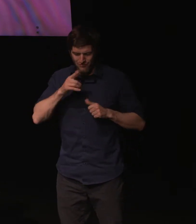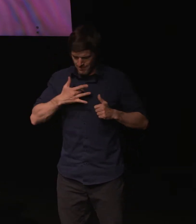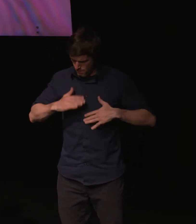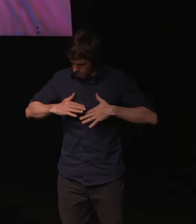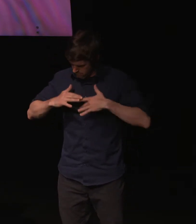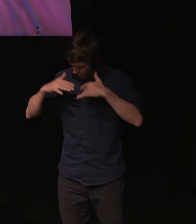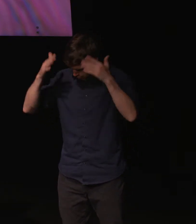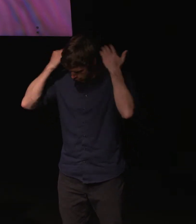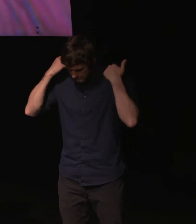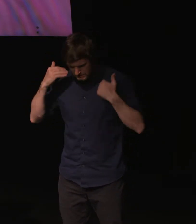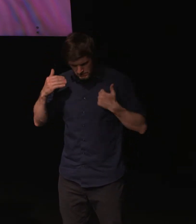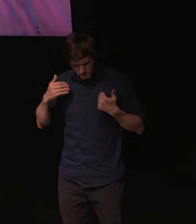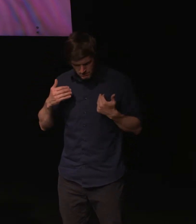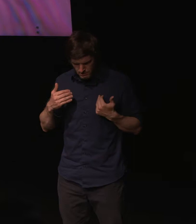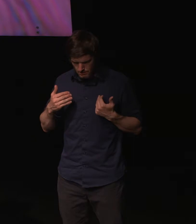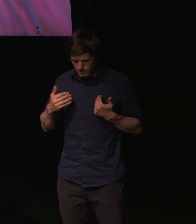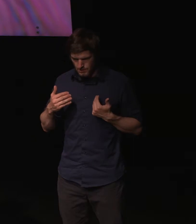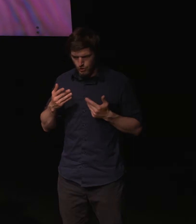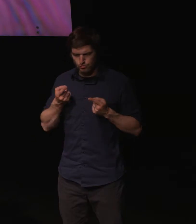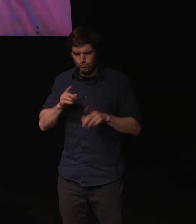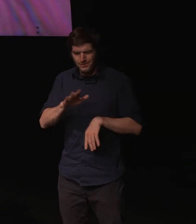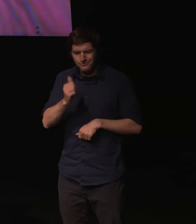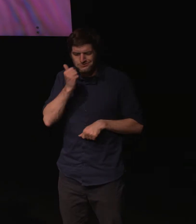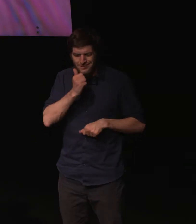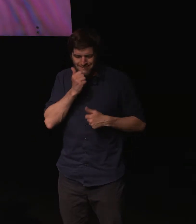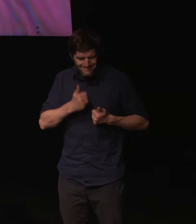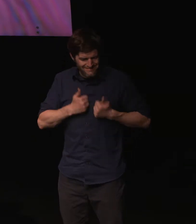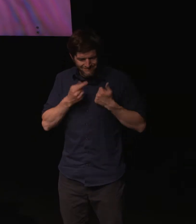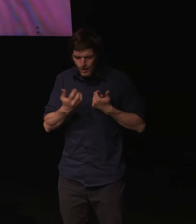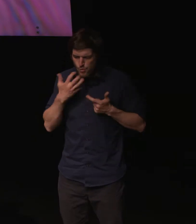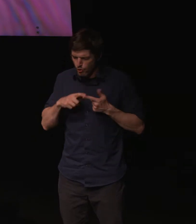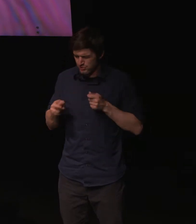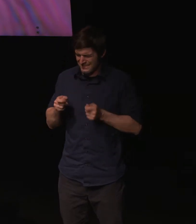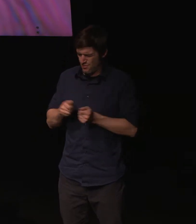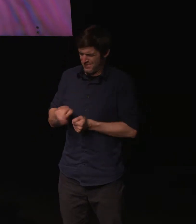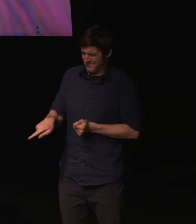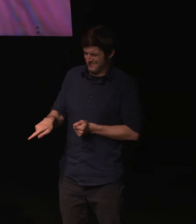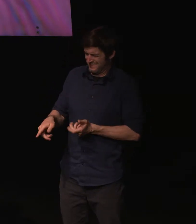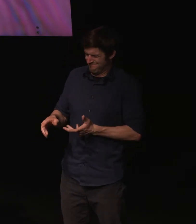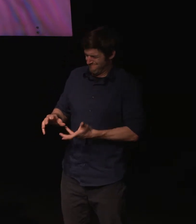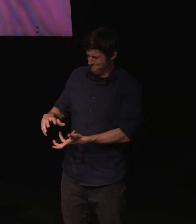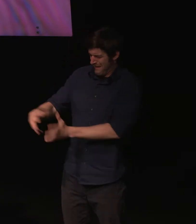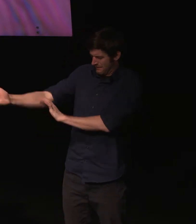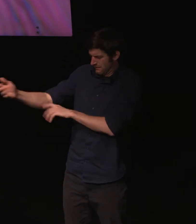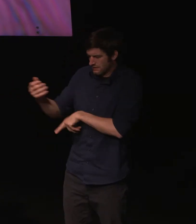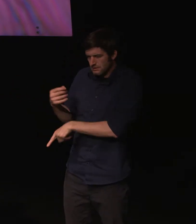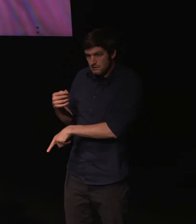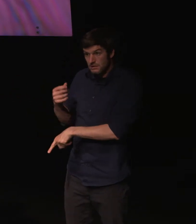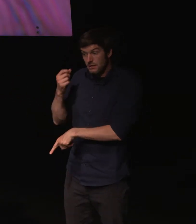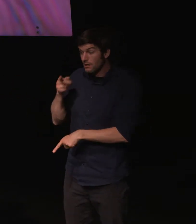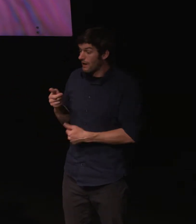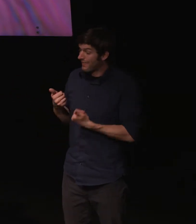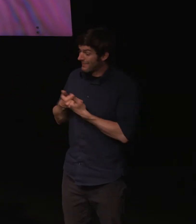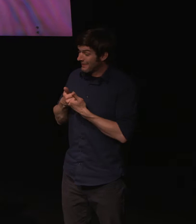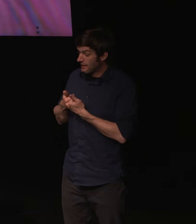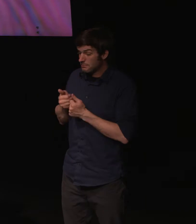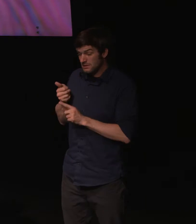that they didn't want to deal with that mess. The game is difficult enough. It's a puzzle game. Right? Puzzle games are supposed to be somewhat challenging.